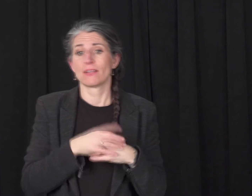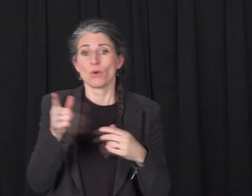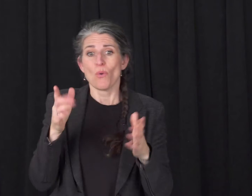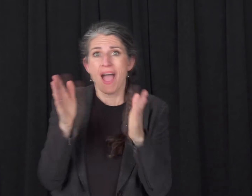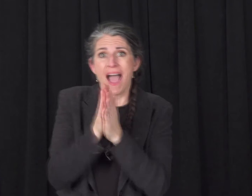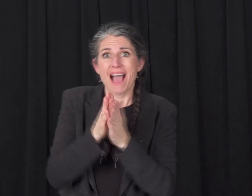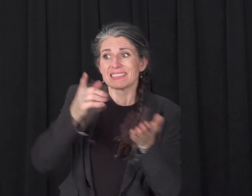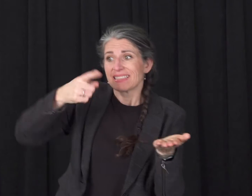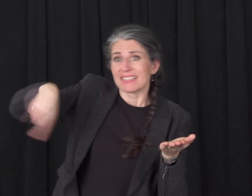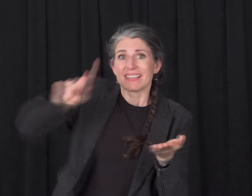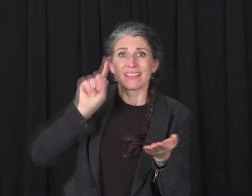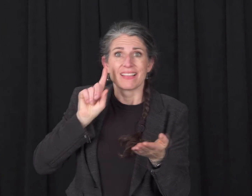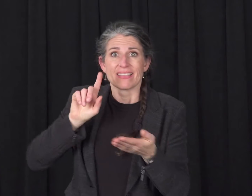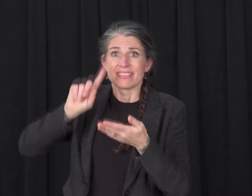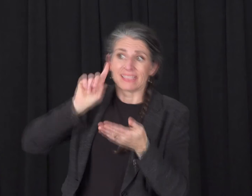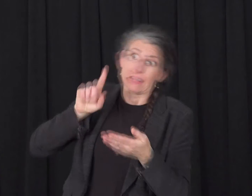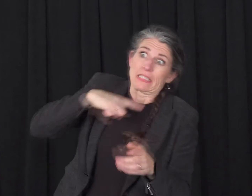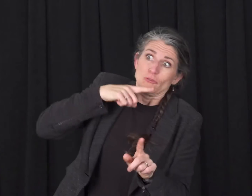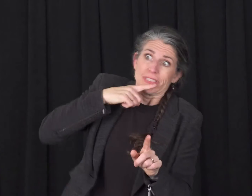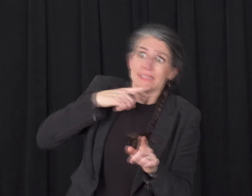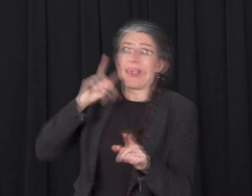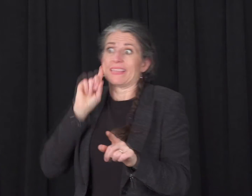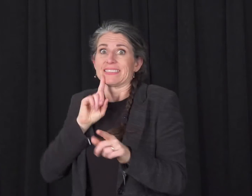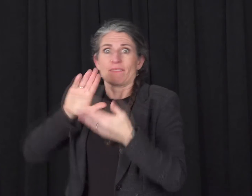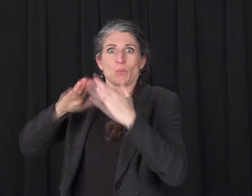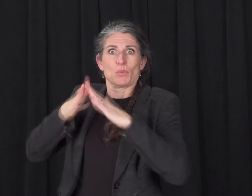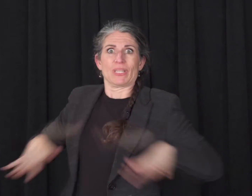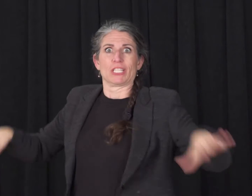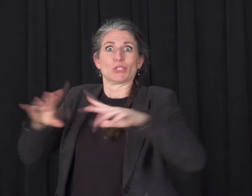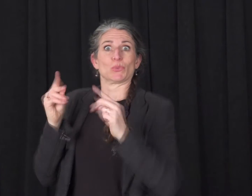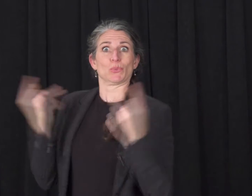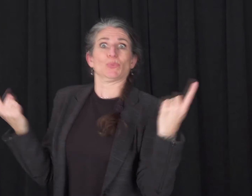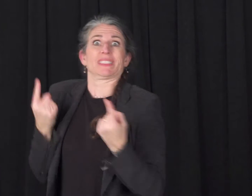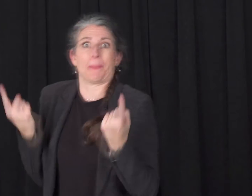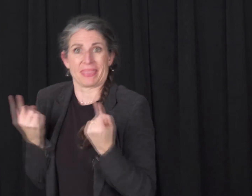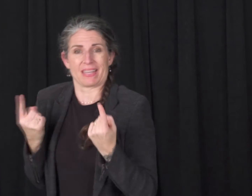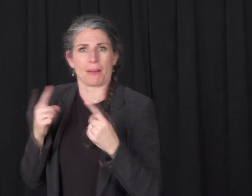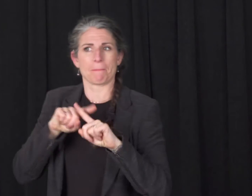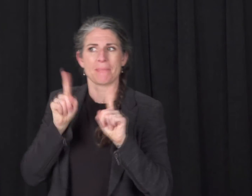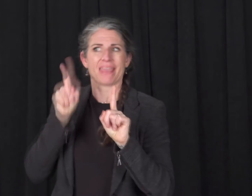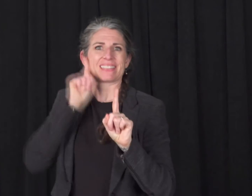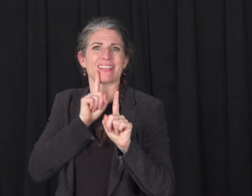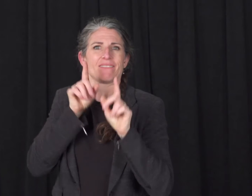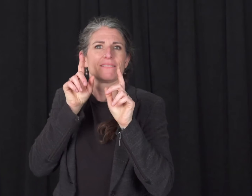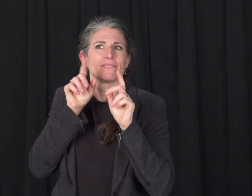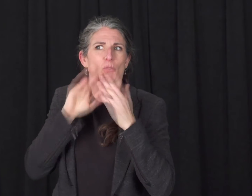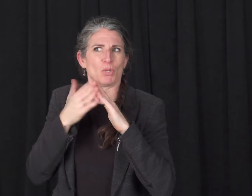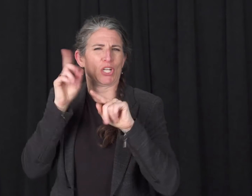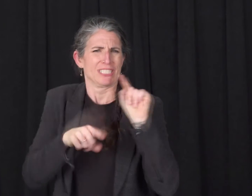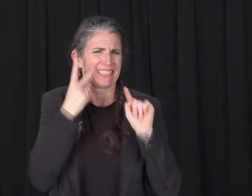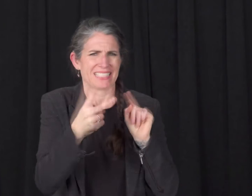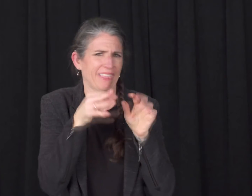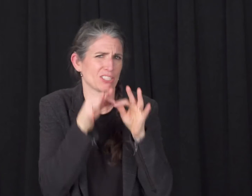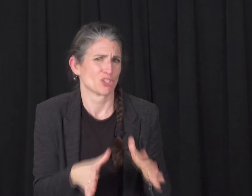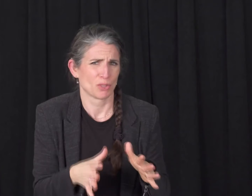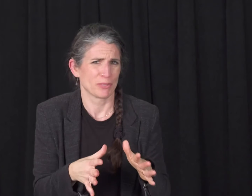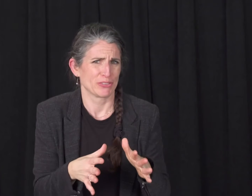you know, you asked the hearing and deaf community to do something but the deaf community couldn't see the interpreter and that was difficult.